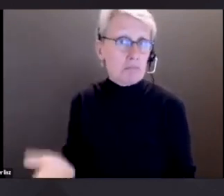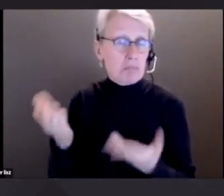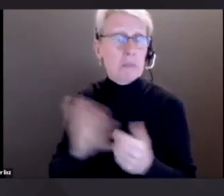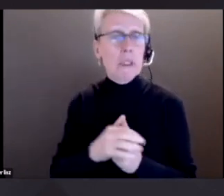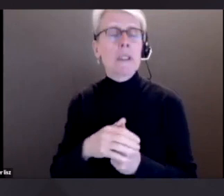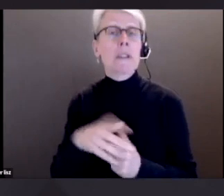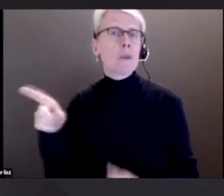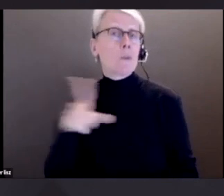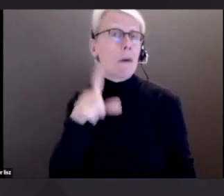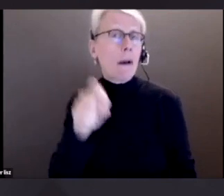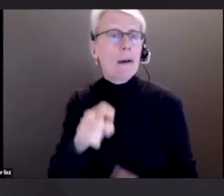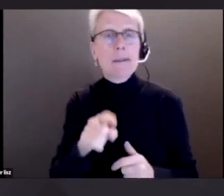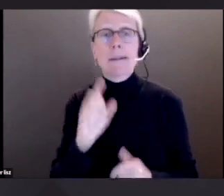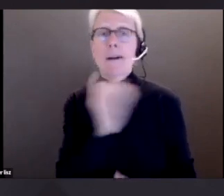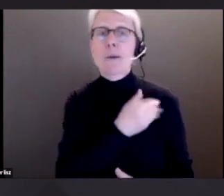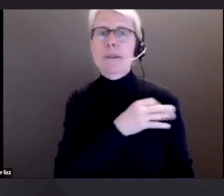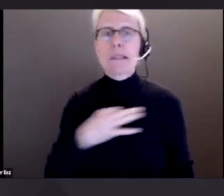So just a few different ways that we look at that.